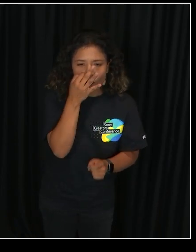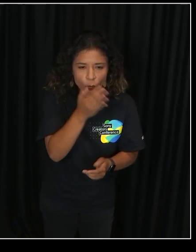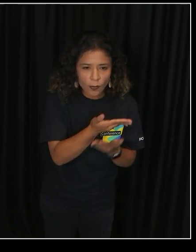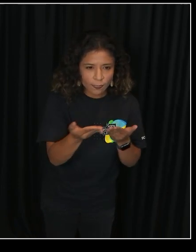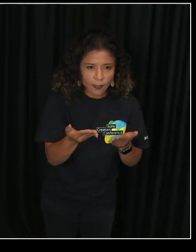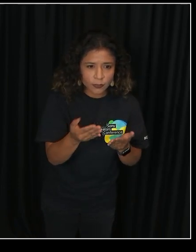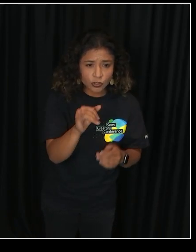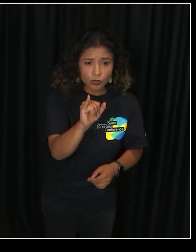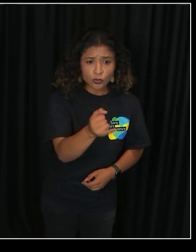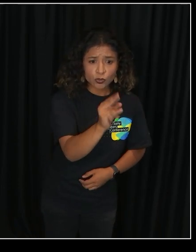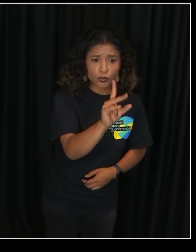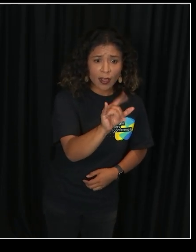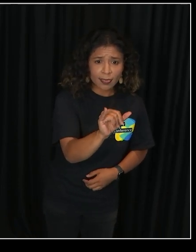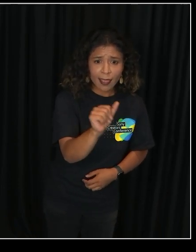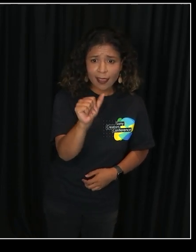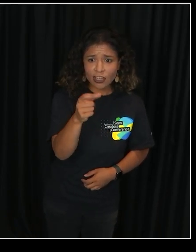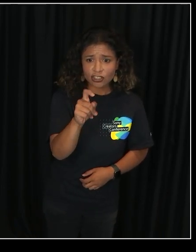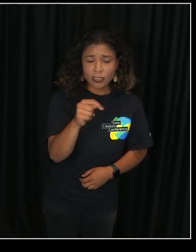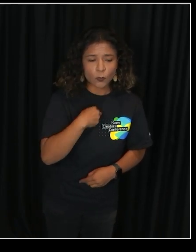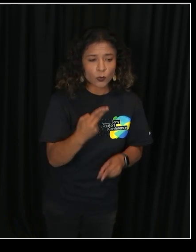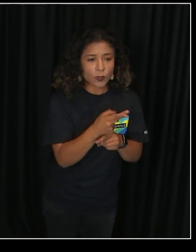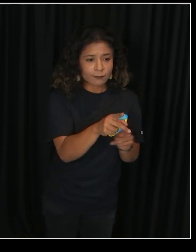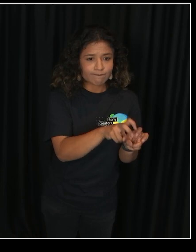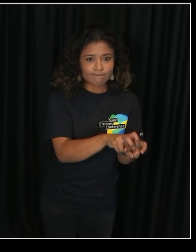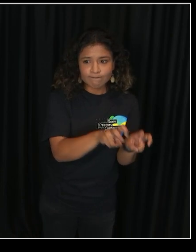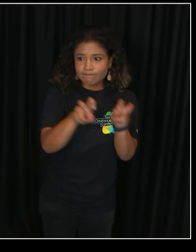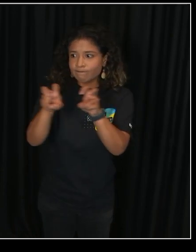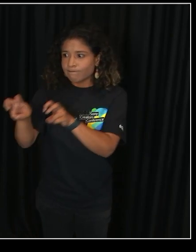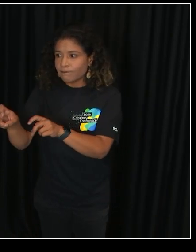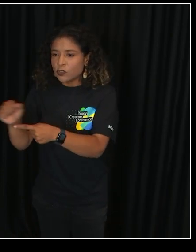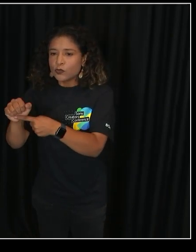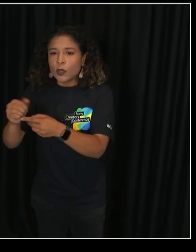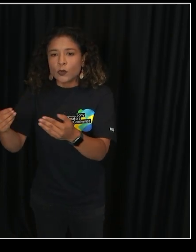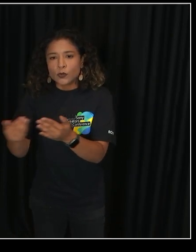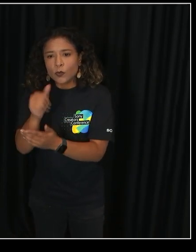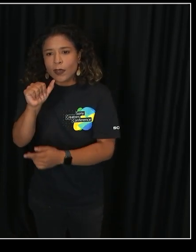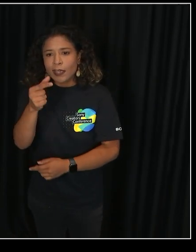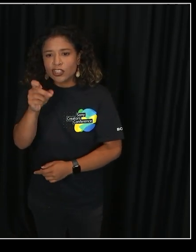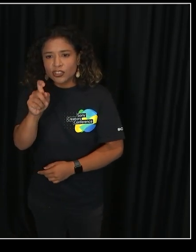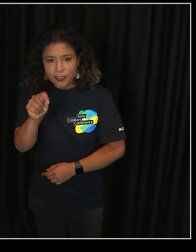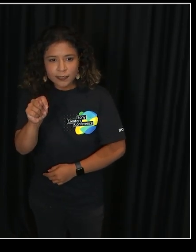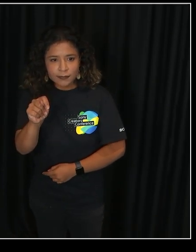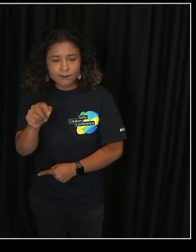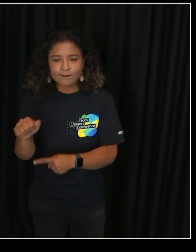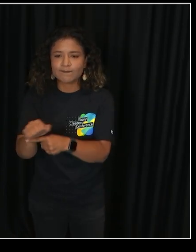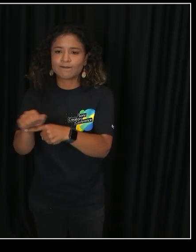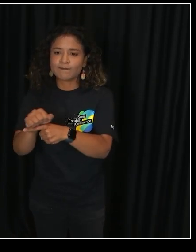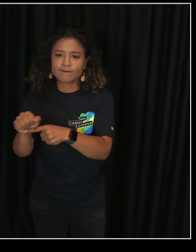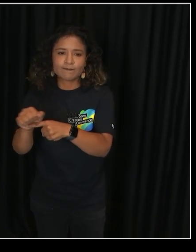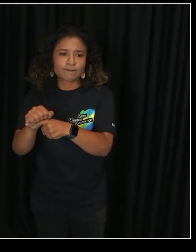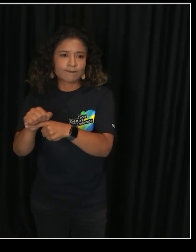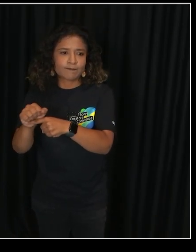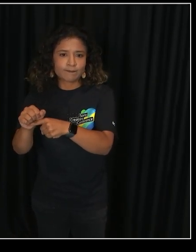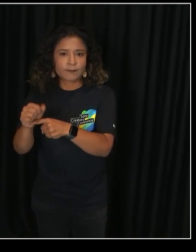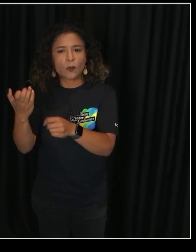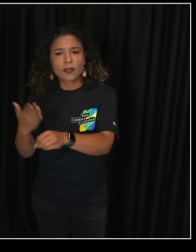we use them to help train better agents, and we just kept raising the bar on how good the agents we were practicing against were.